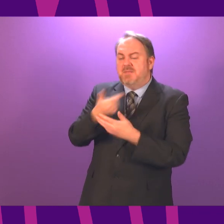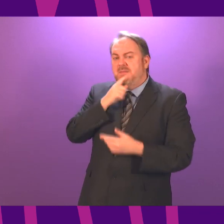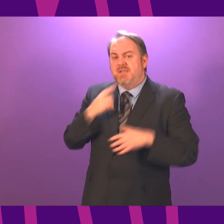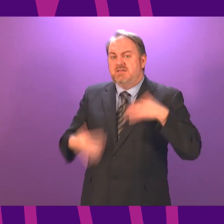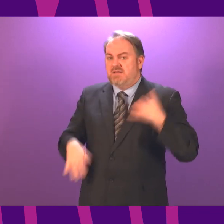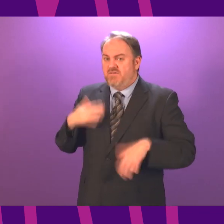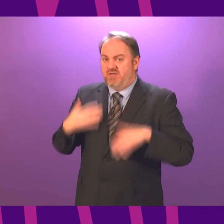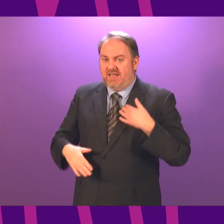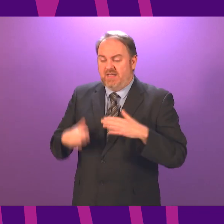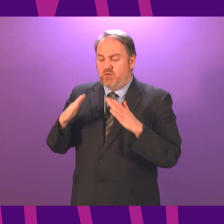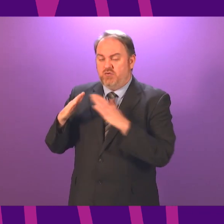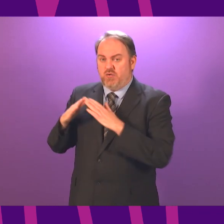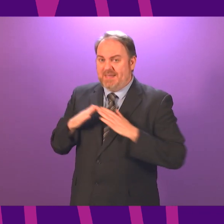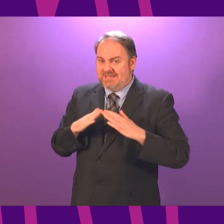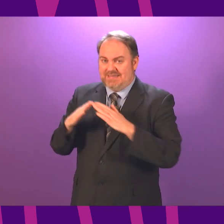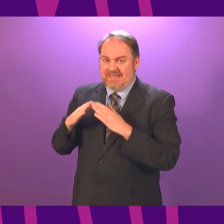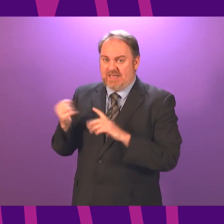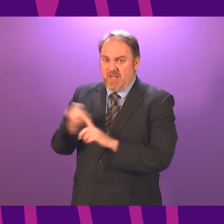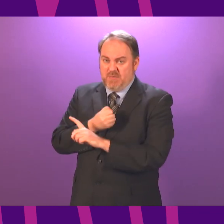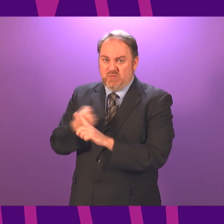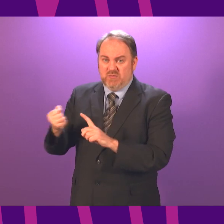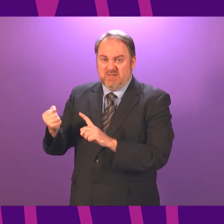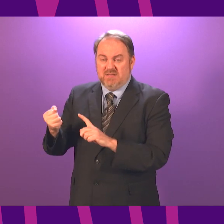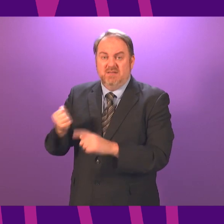and potential victims of domestic abuse. I think that on every occasion when the chief